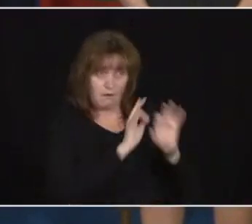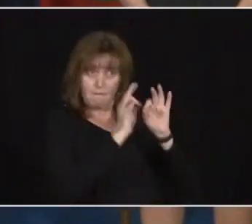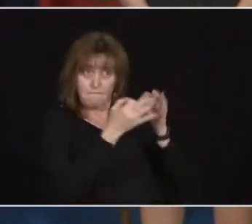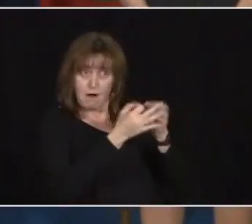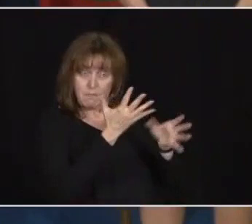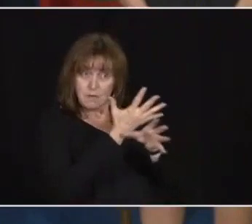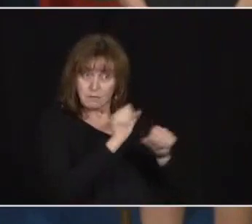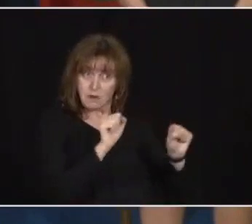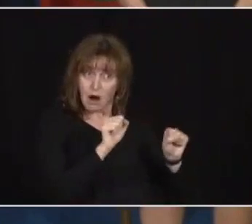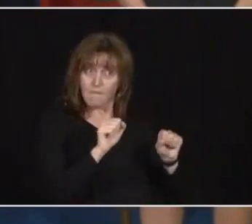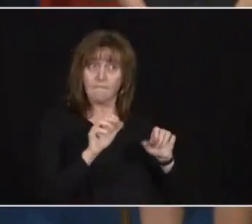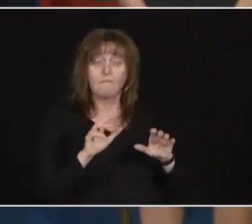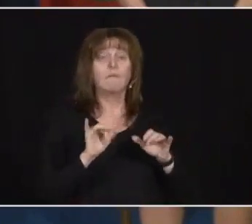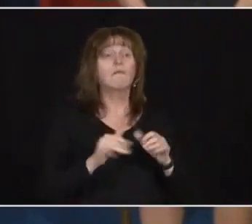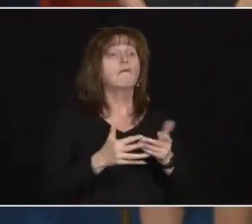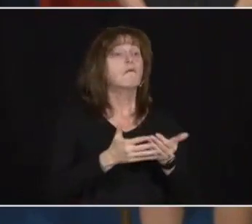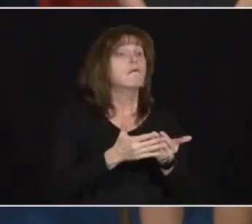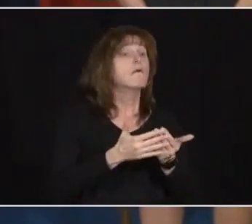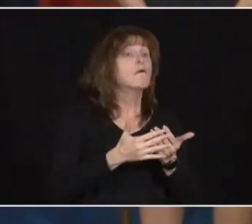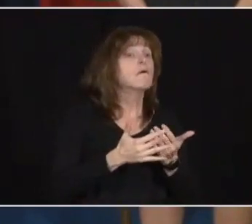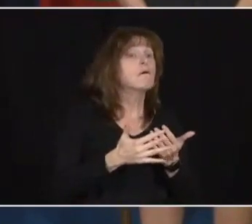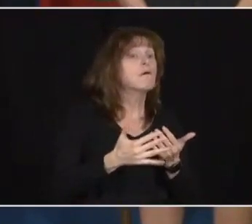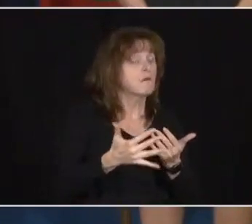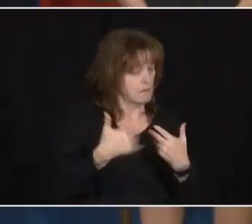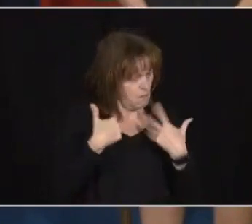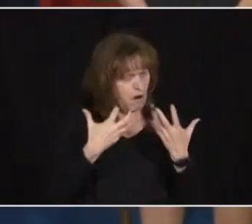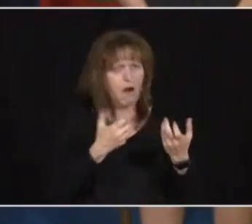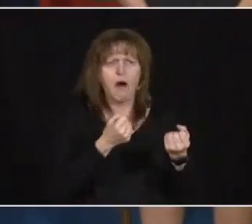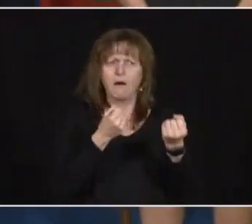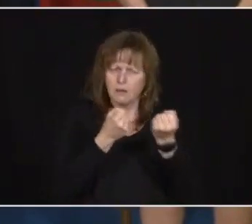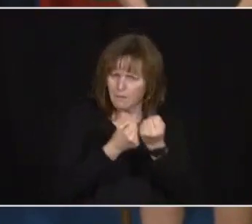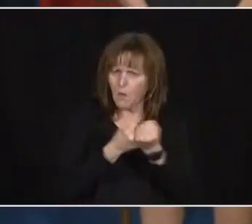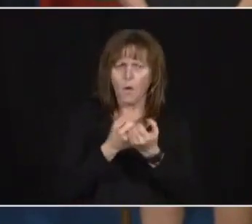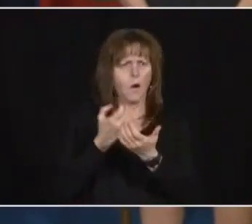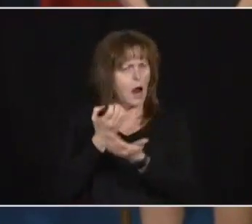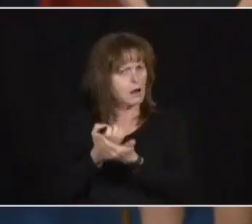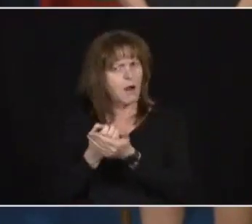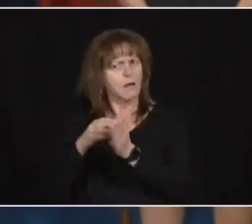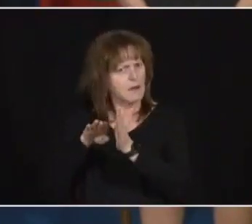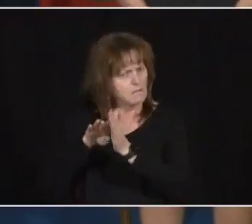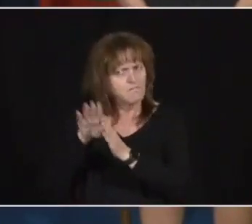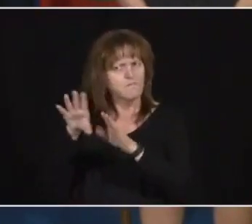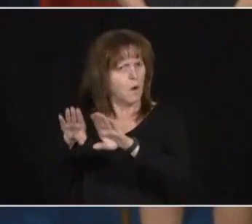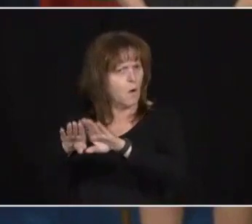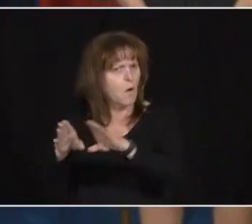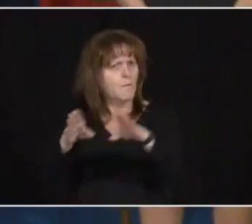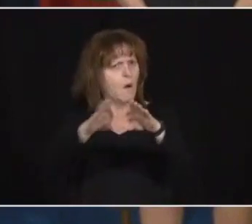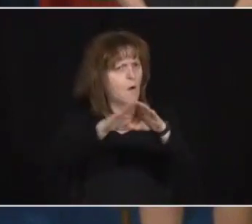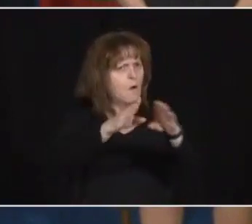and weeks to help support that economic recovery and individuals, particularly women entering the labour market, knowing child care